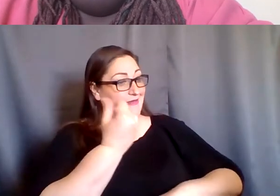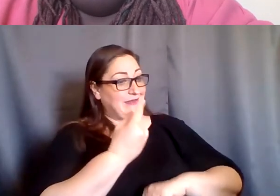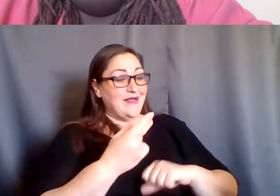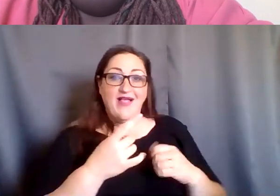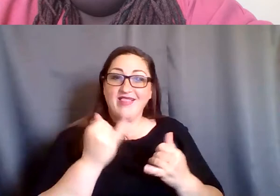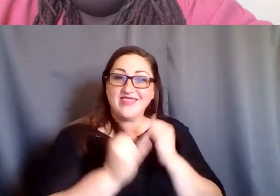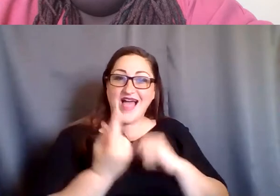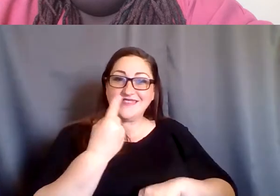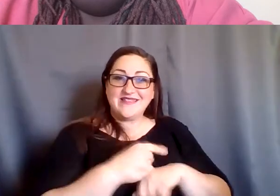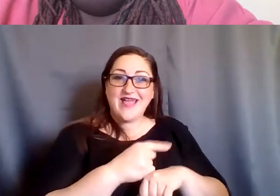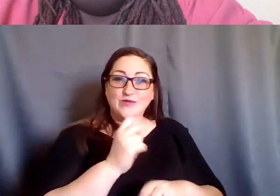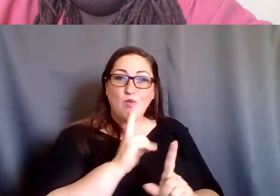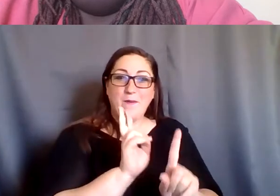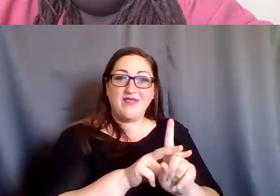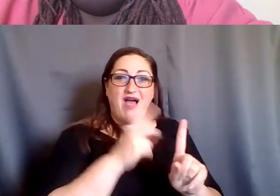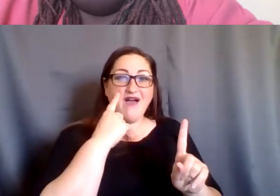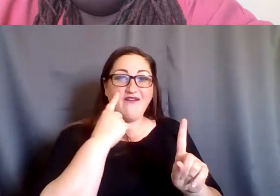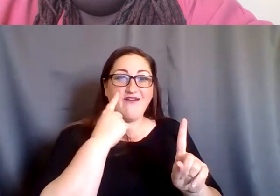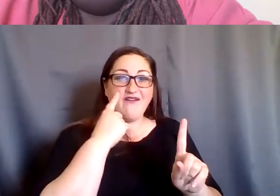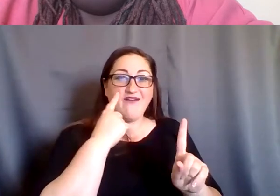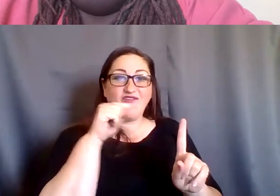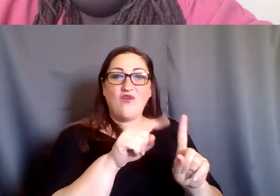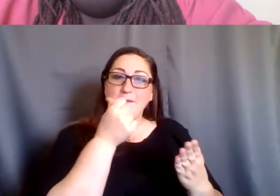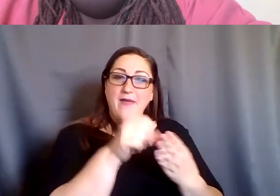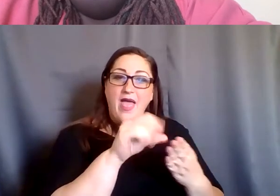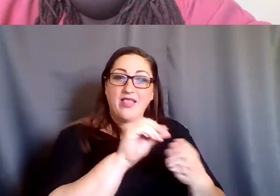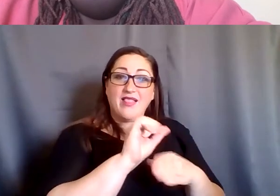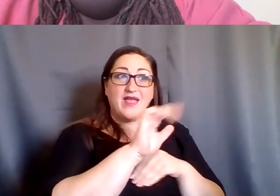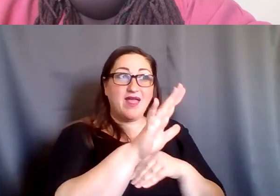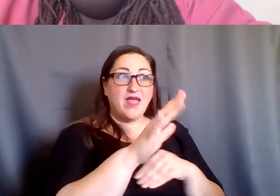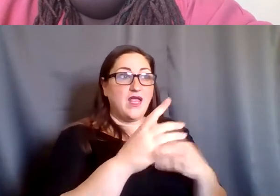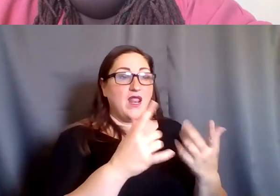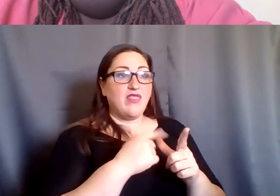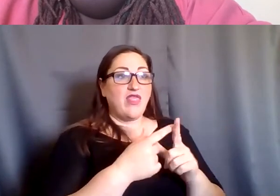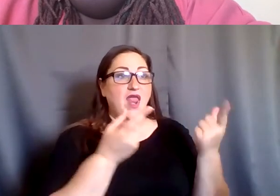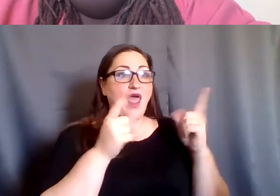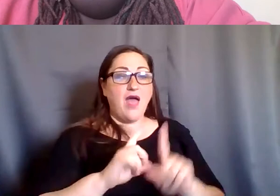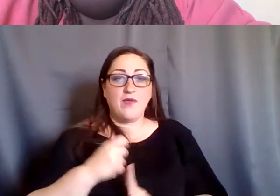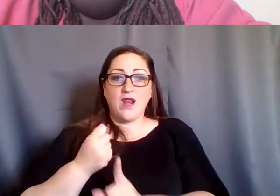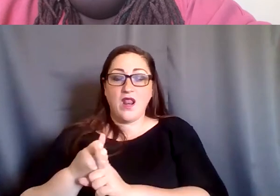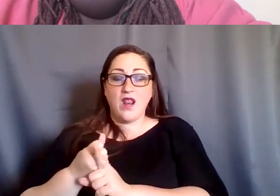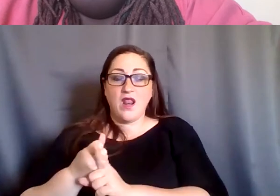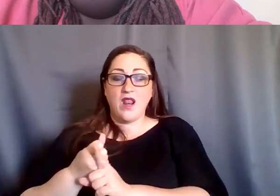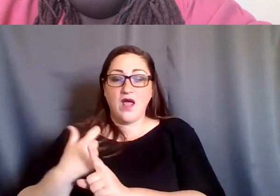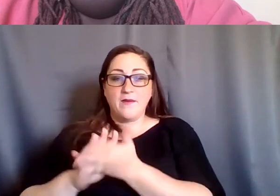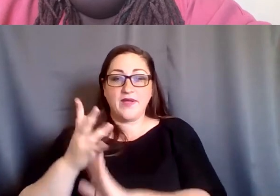We have to really think through all the different challenges that voters face in being able to cast their ballot